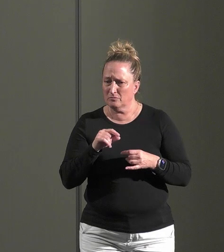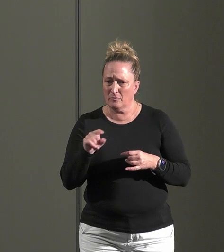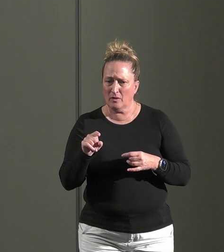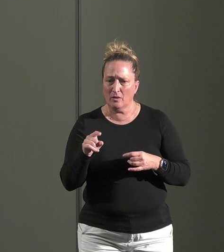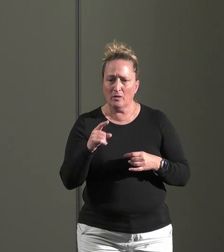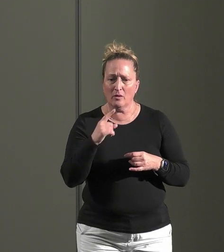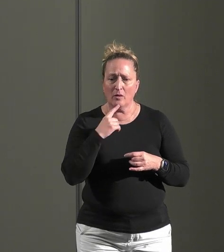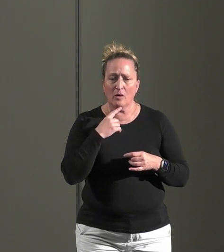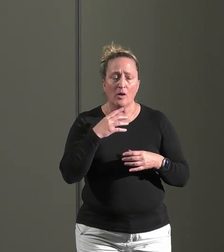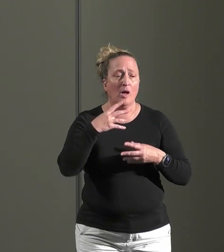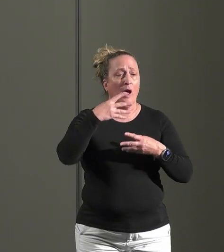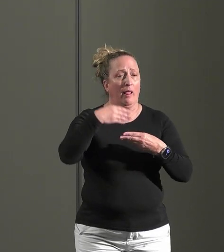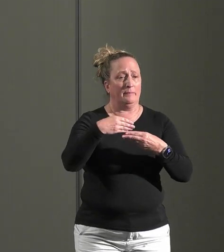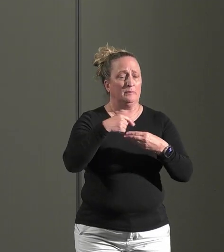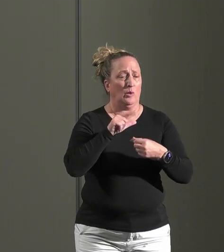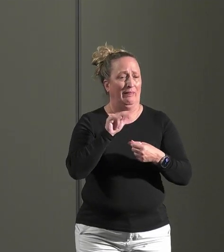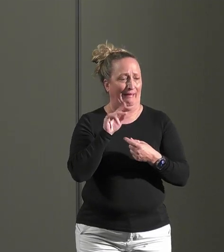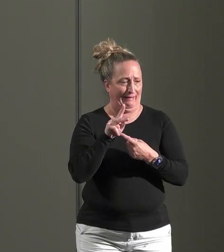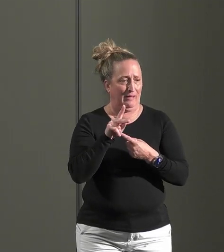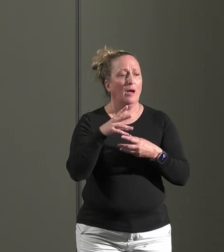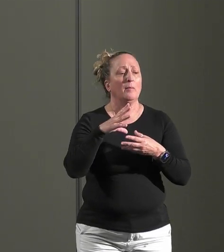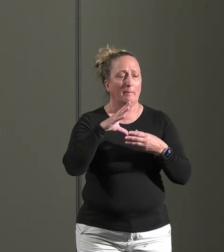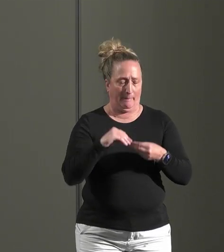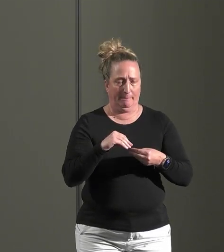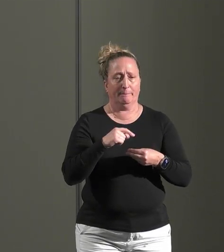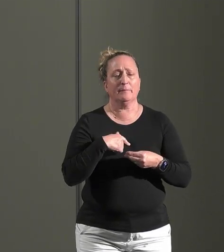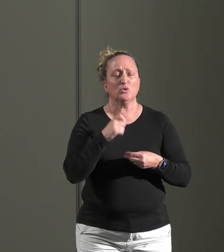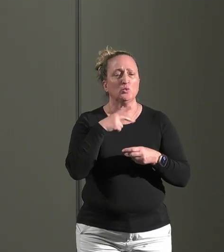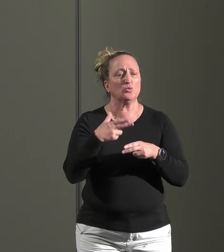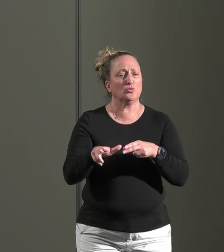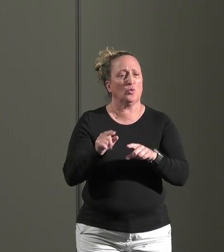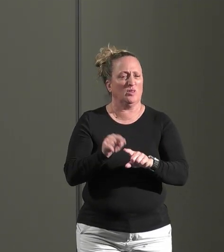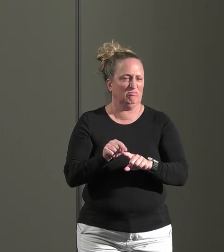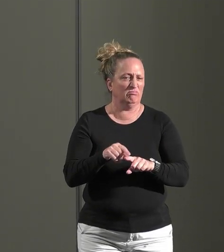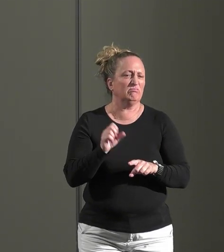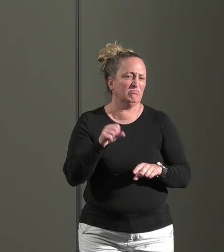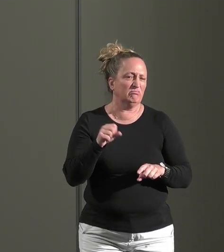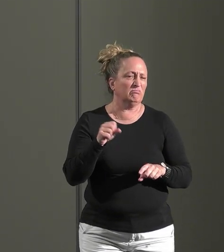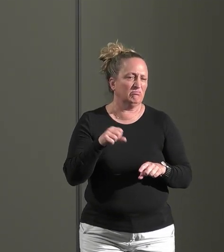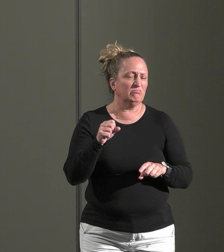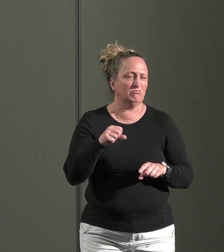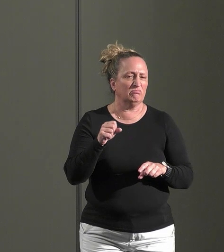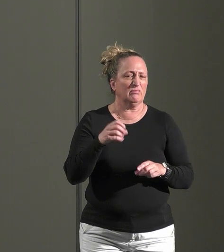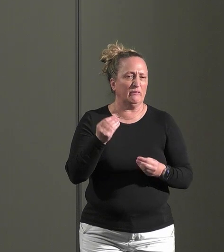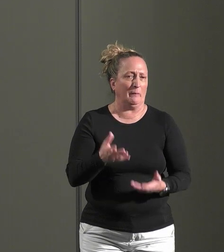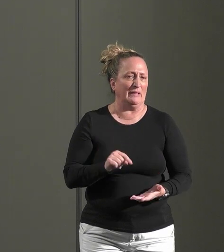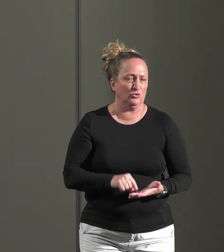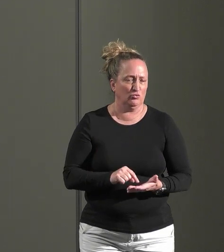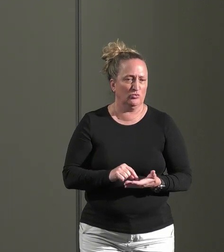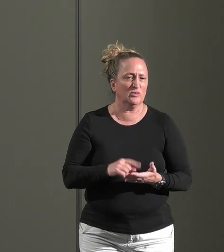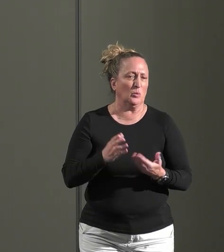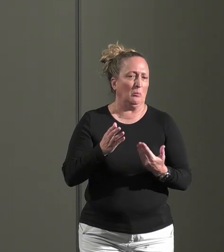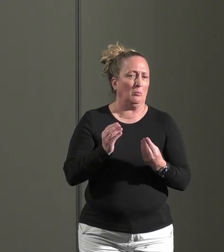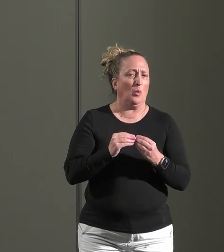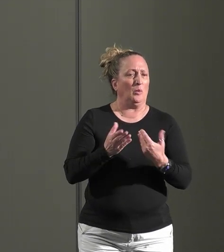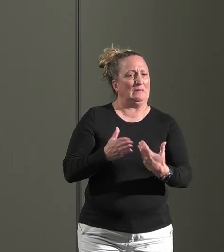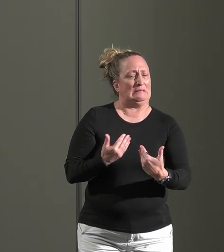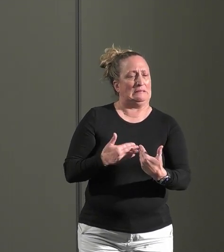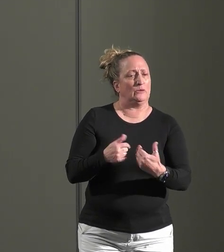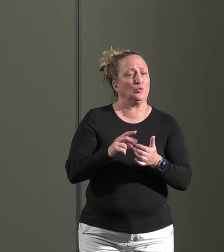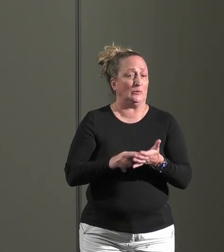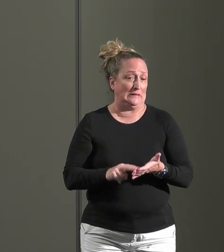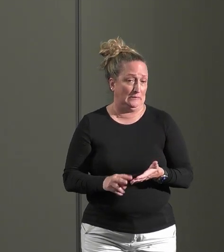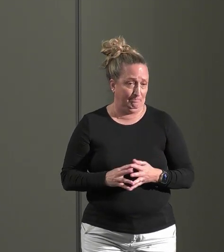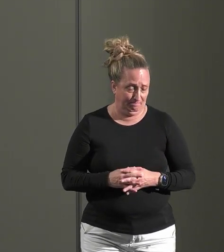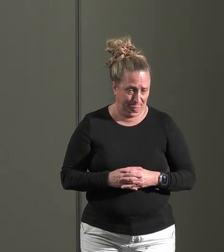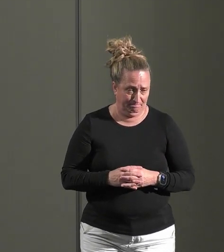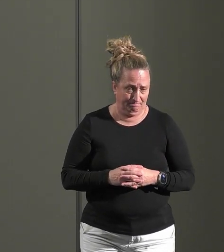collapse the link into a shorter -- yeah. Shorter information. So it is easier to read.